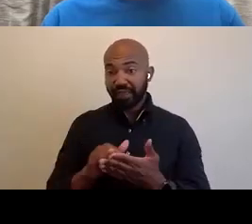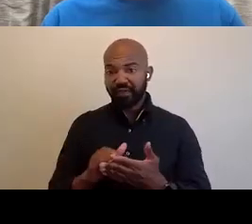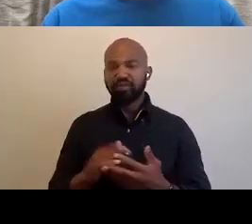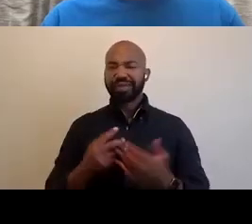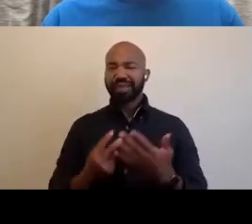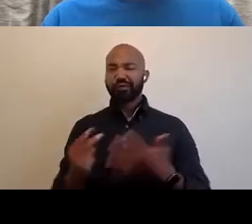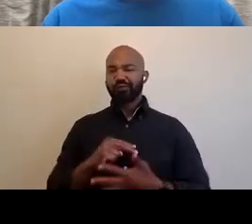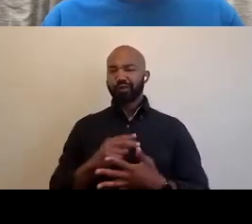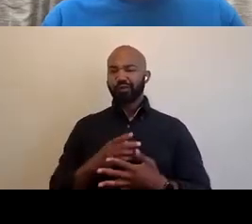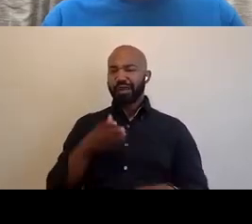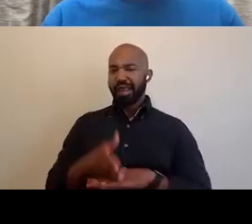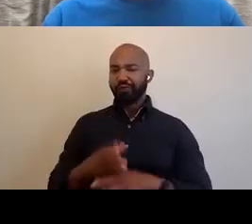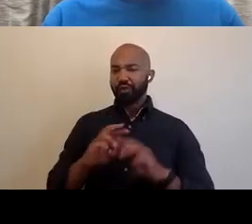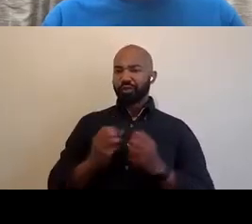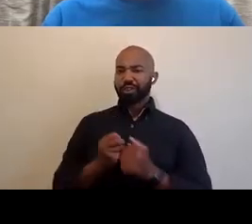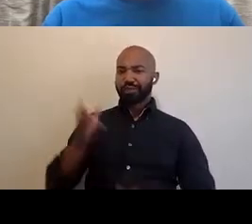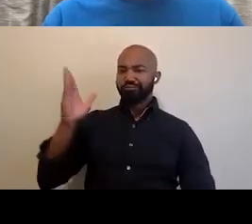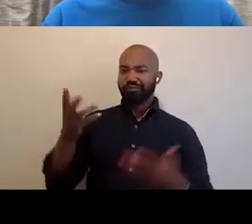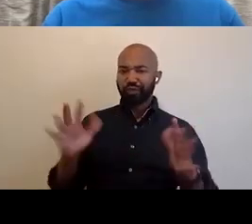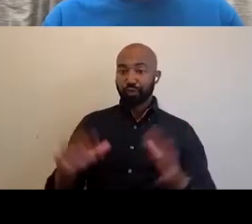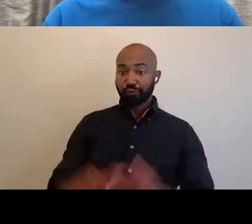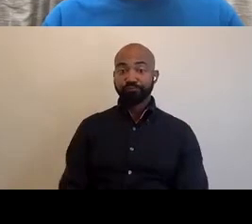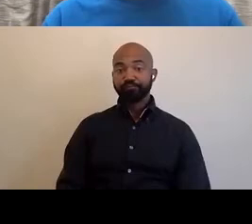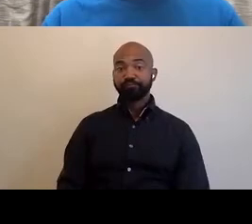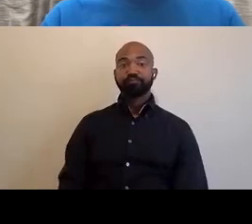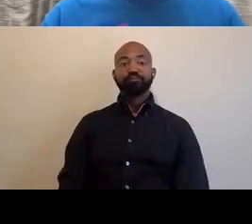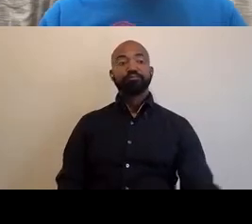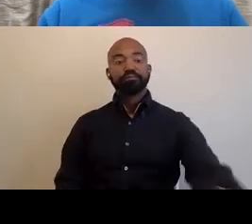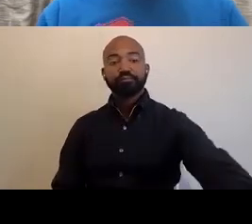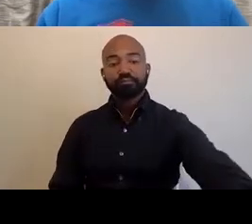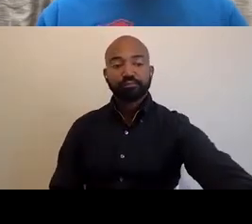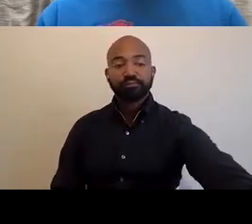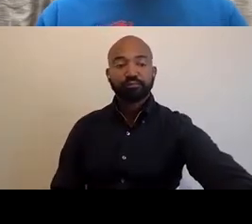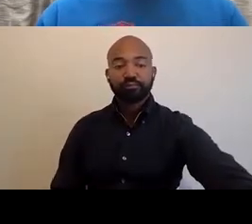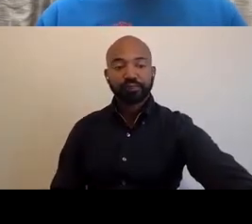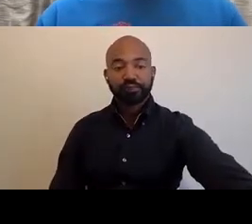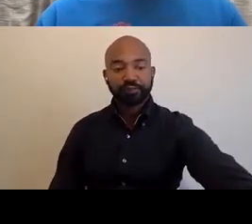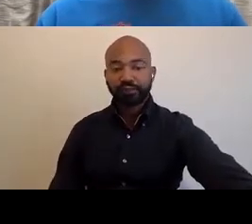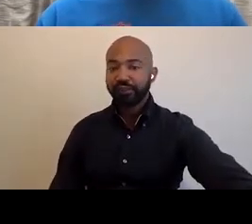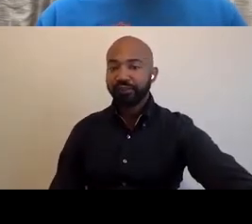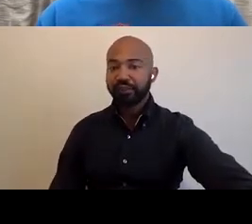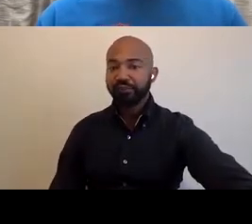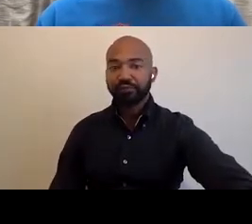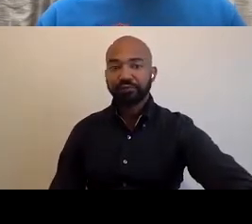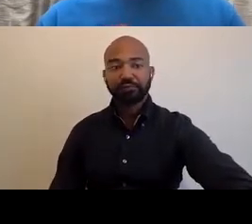at the end here as well, so, okay. So these are some of the things that I hear from my patients.